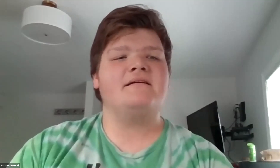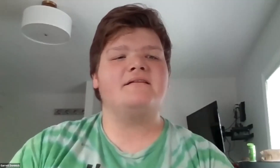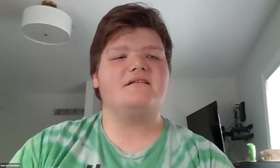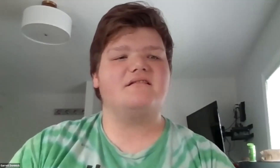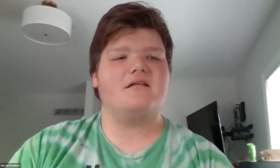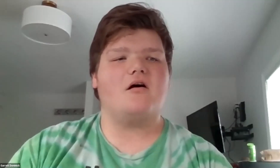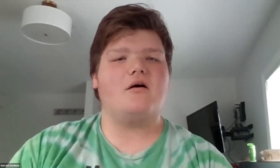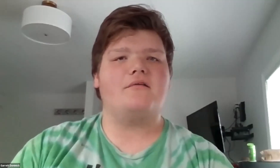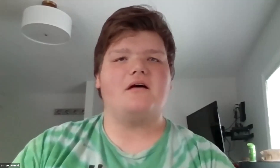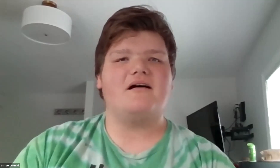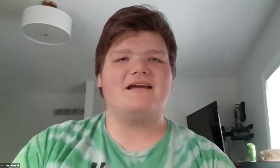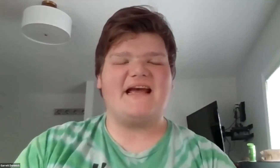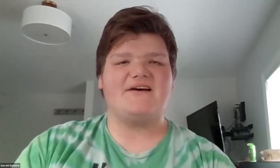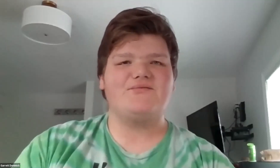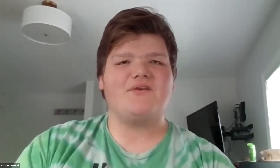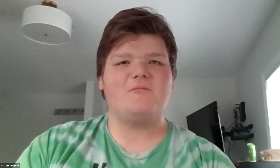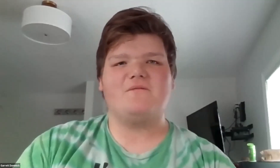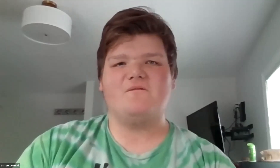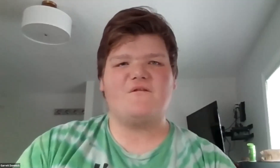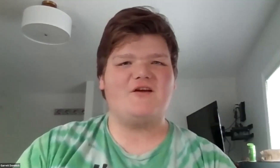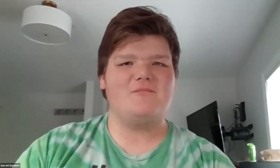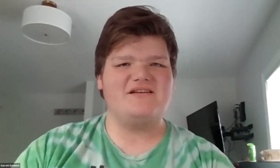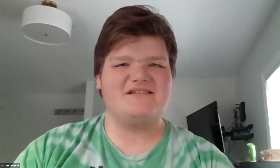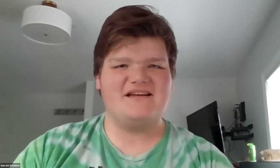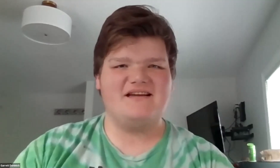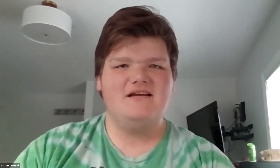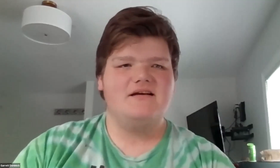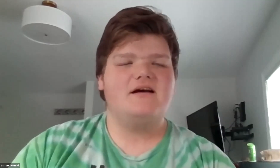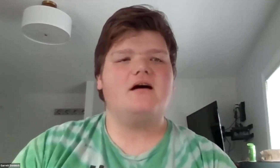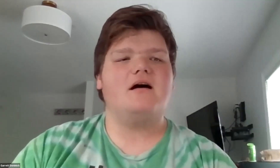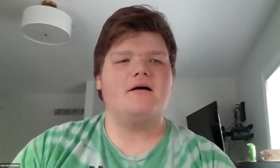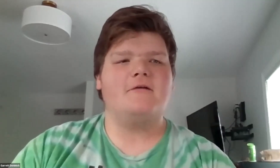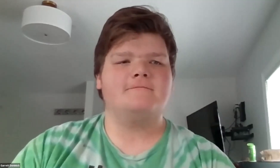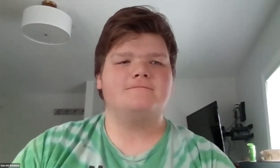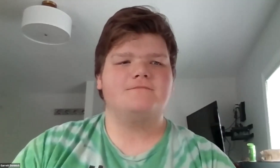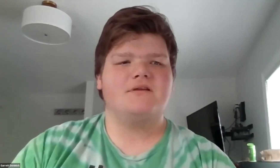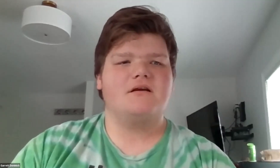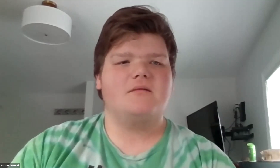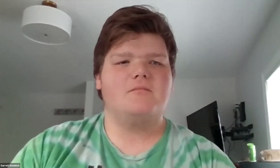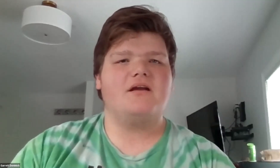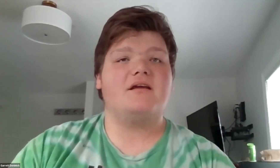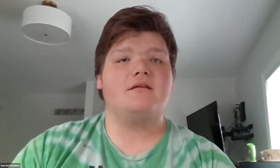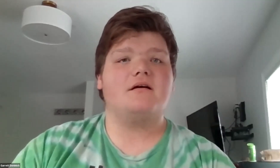and all that stuff. >> GARRETT: Okay. Well, to be honest, Zack, that is